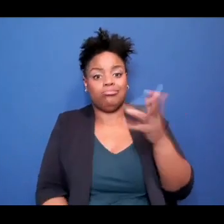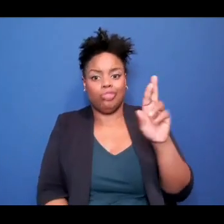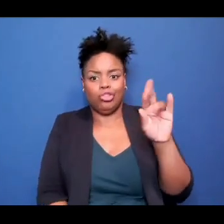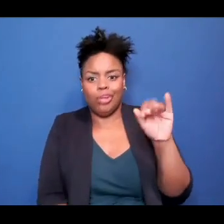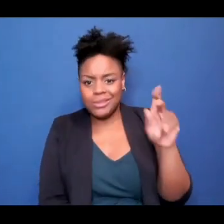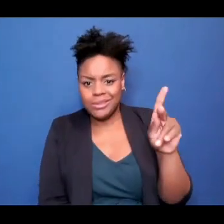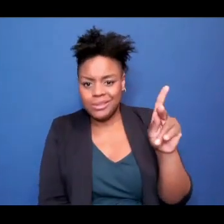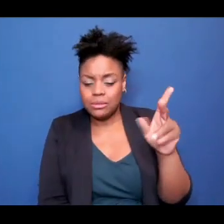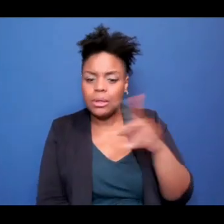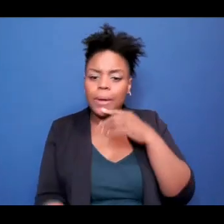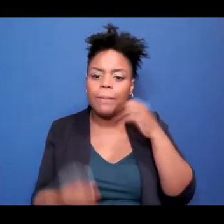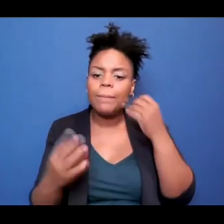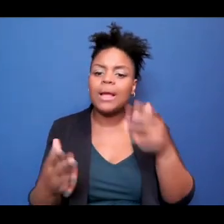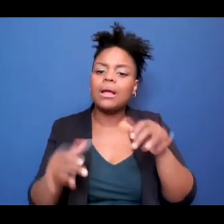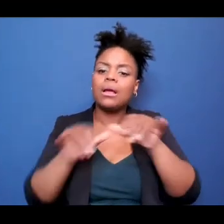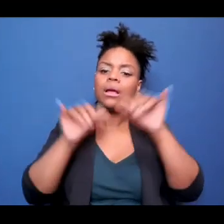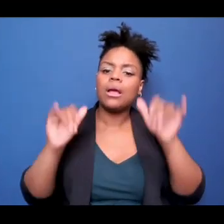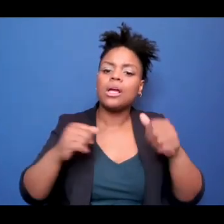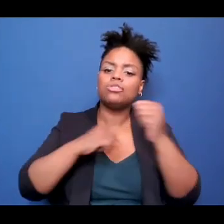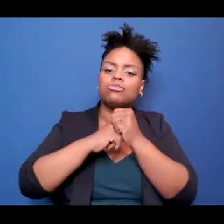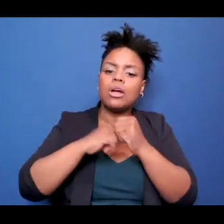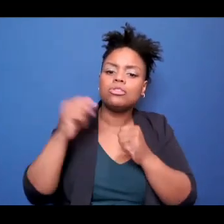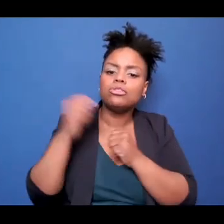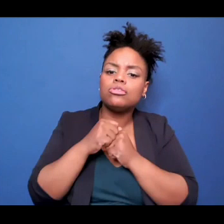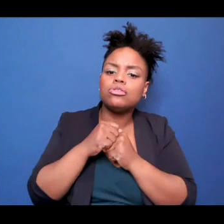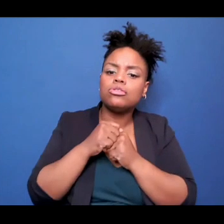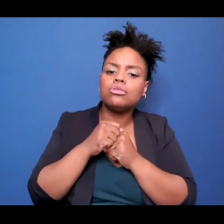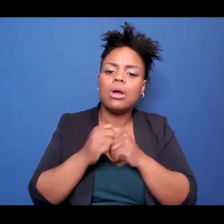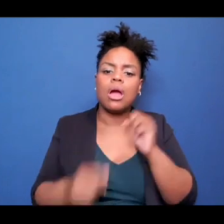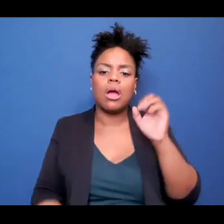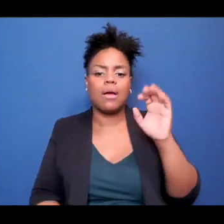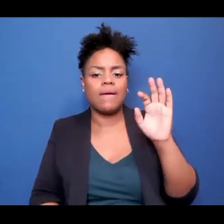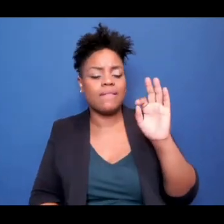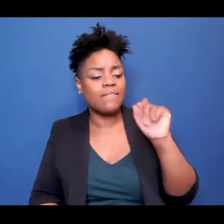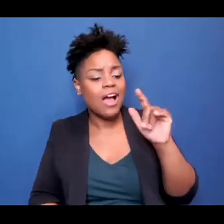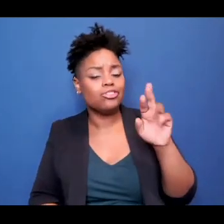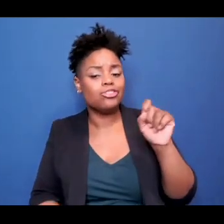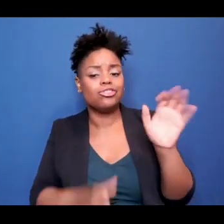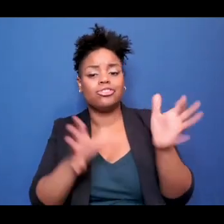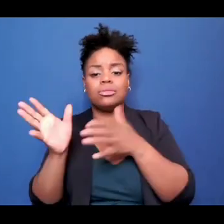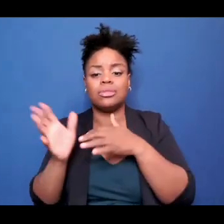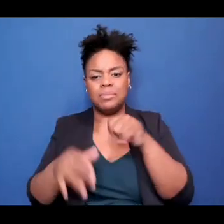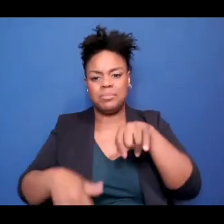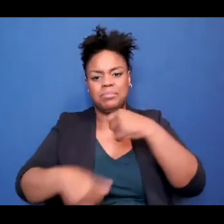PUTS PEOPLE AT RISK, OF RISK, THAT THERE ARE A NUMBER OF STRUCTURAL FACTORS, YOU KNOW,